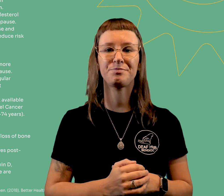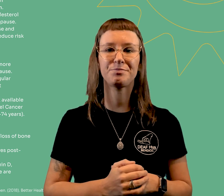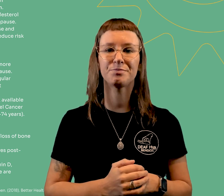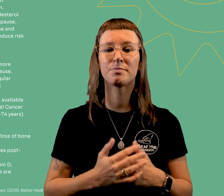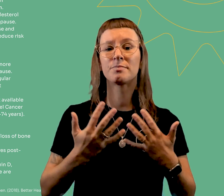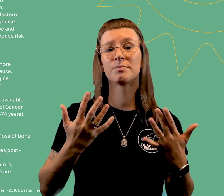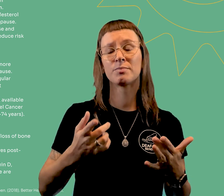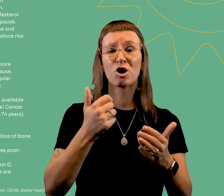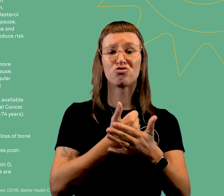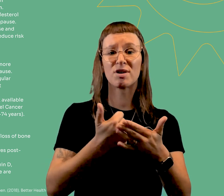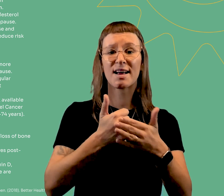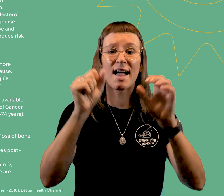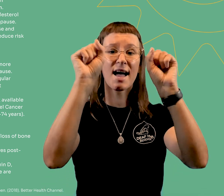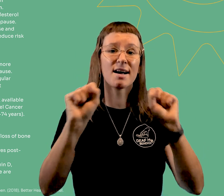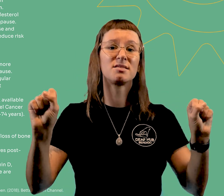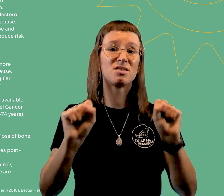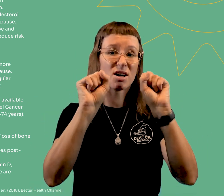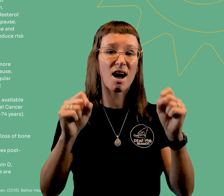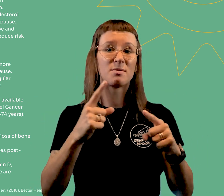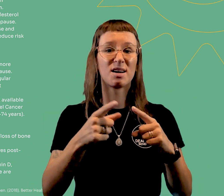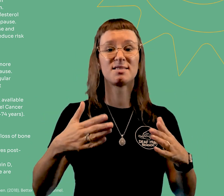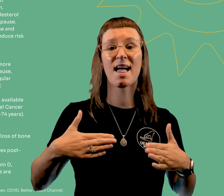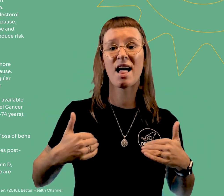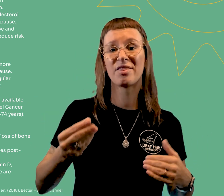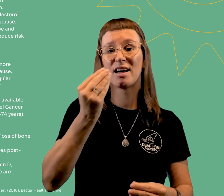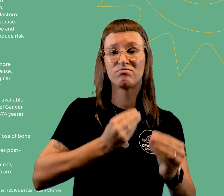Regular exercise and eating a healthy diet can improve our overall health,